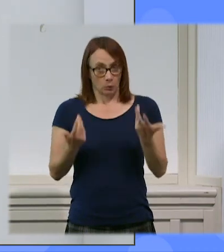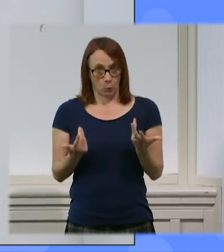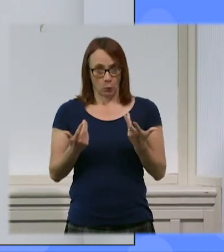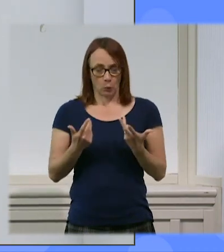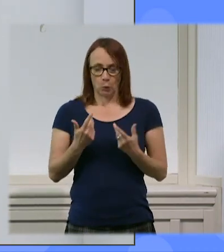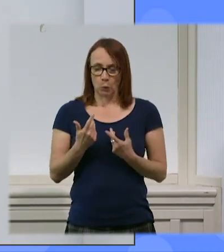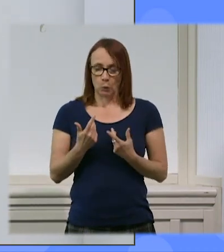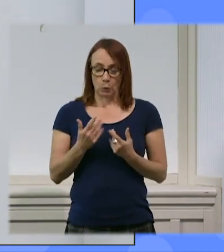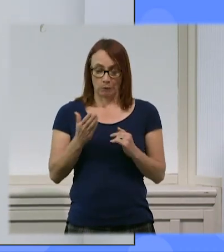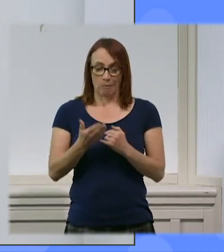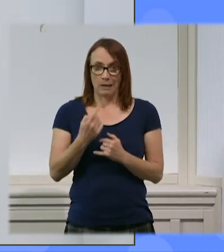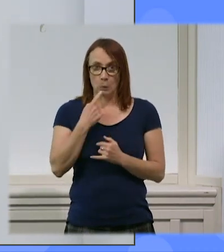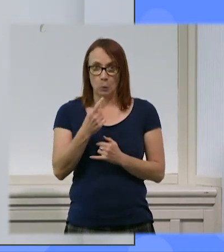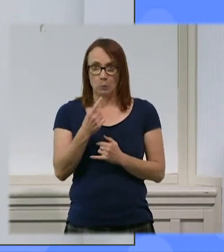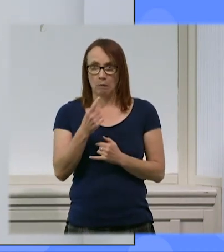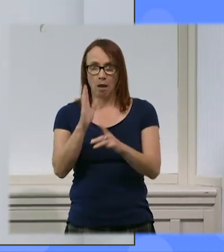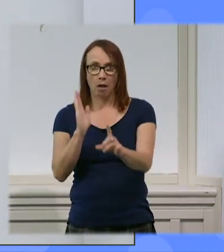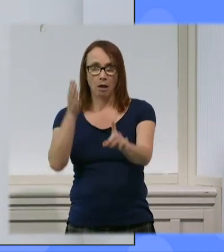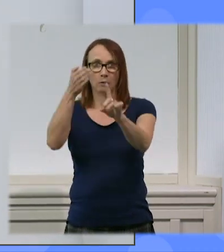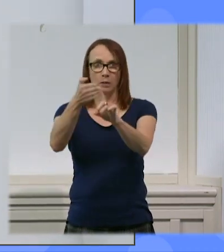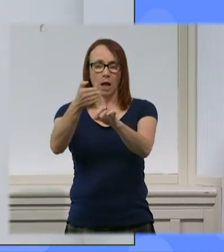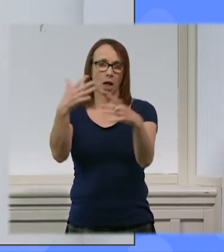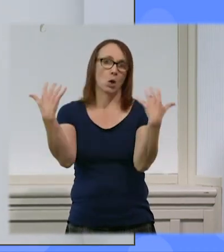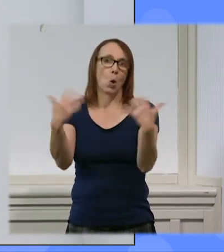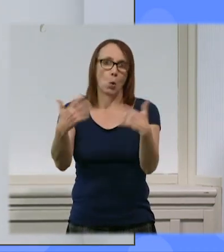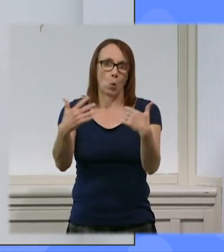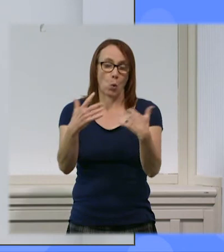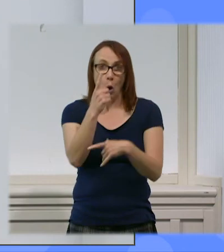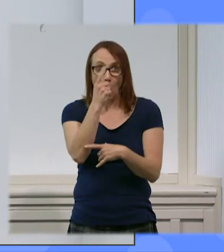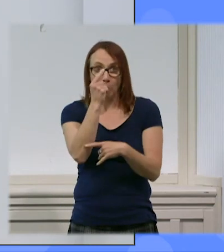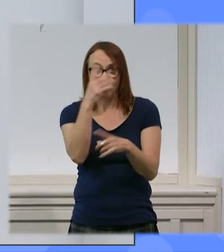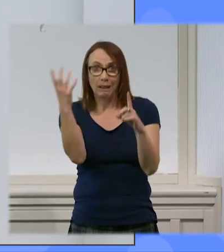ambitious climate targets we can achieve them but the choices we make